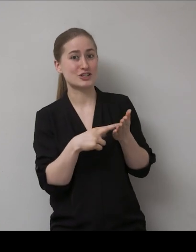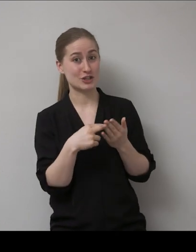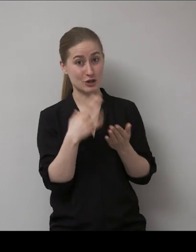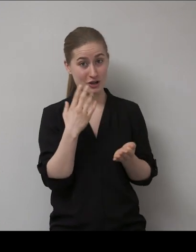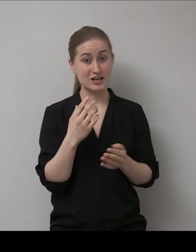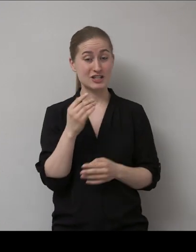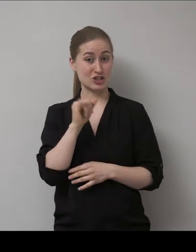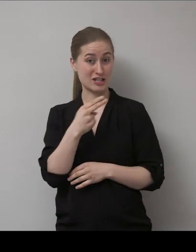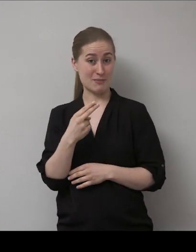is just the beginning.